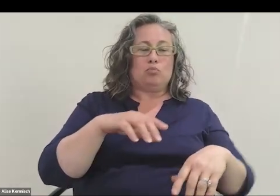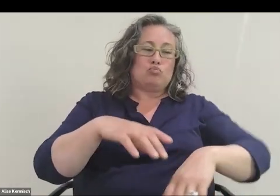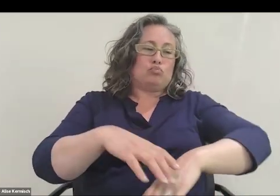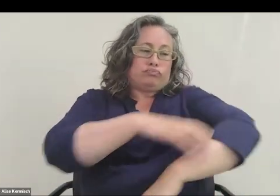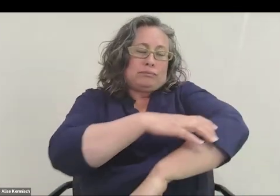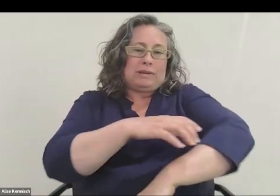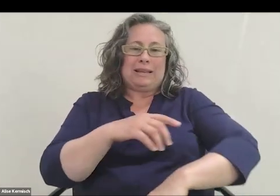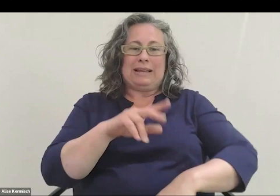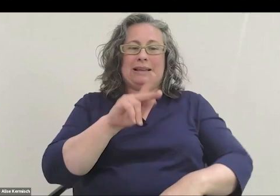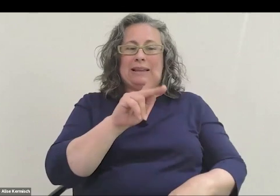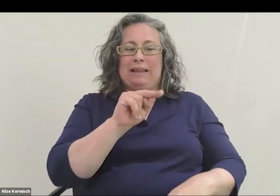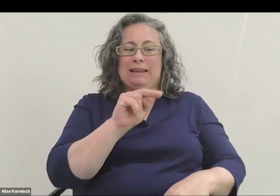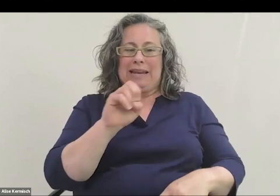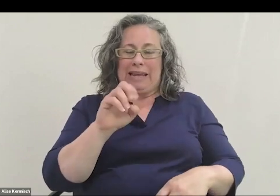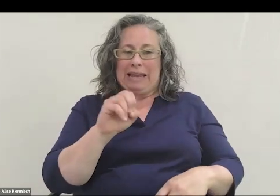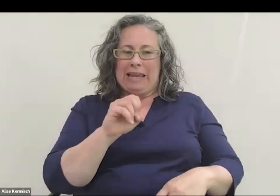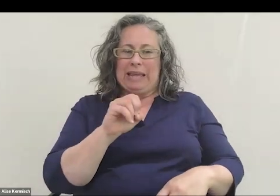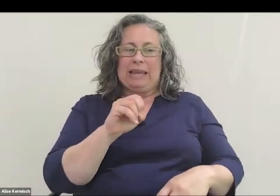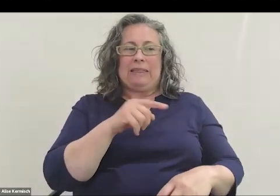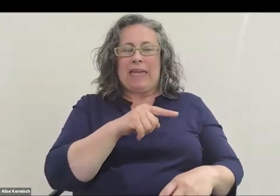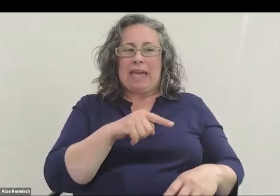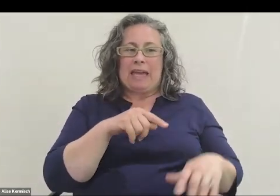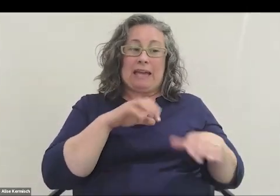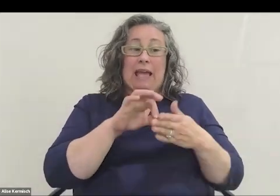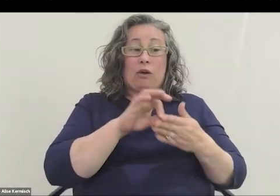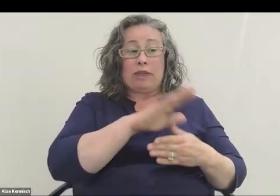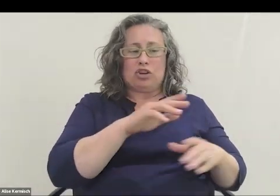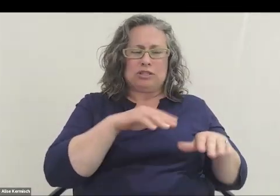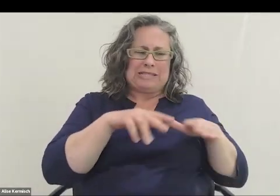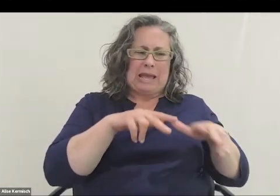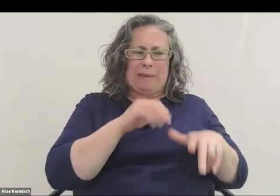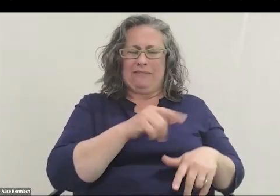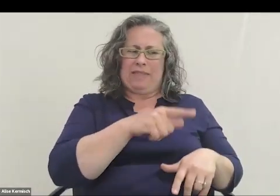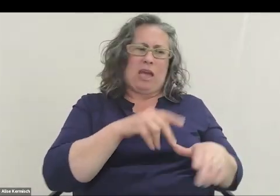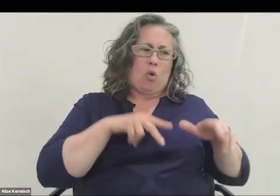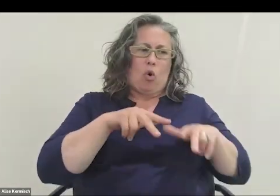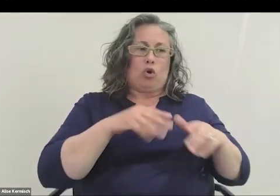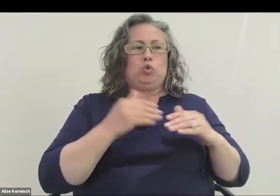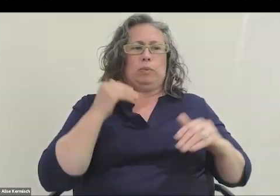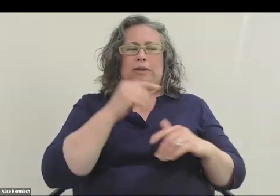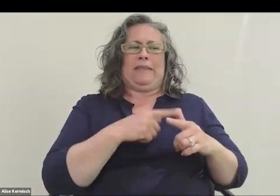If they walk too much, then maybe they don't need that technology and if they walk too little, then they don't deserve that technology.